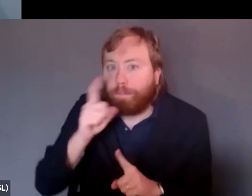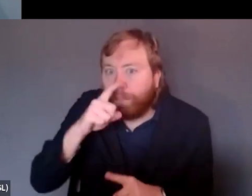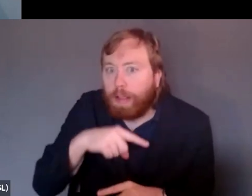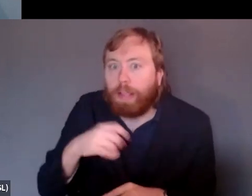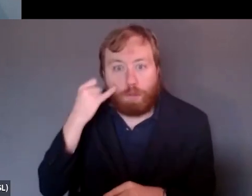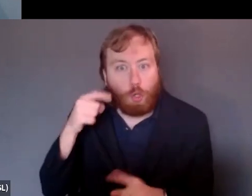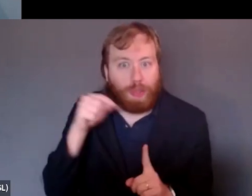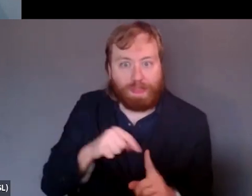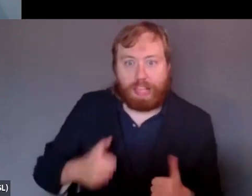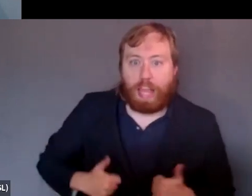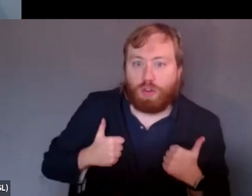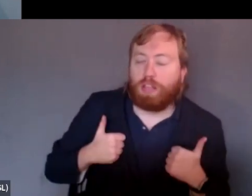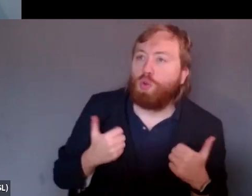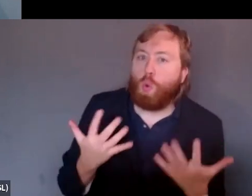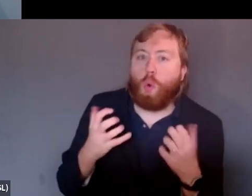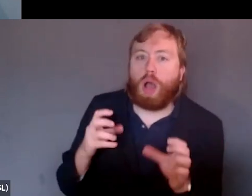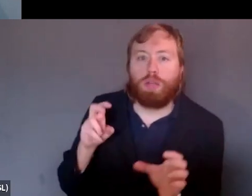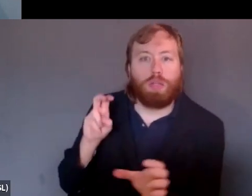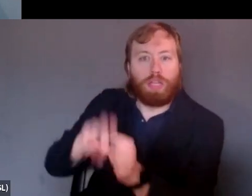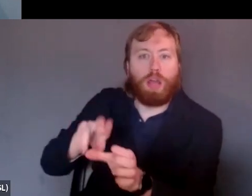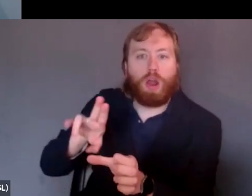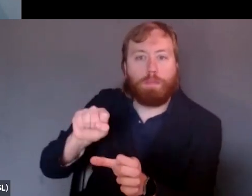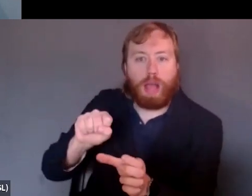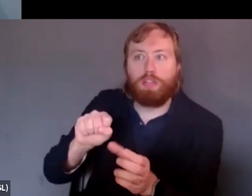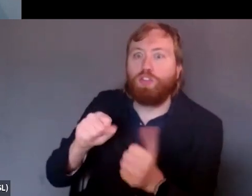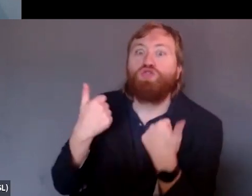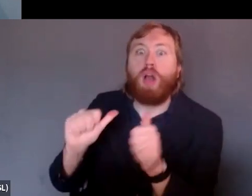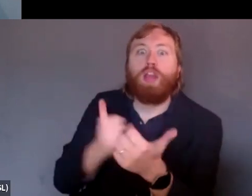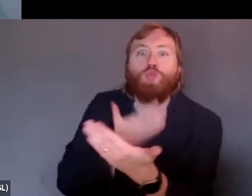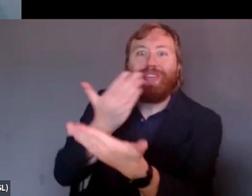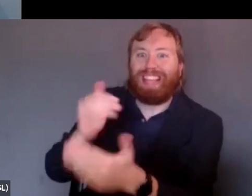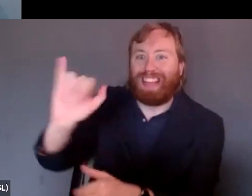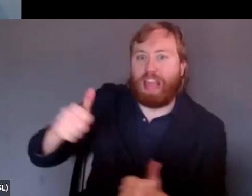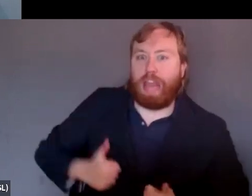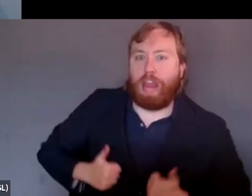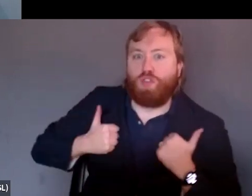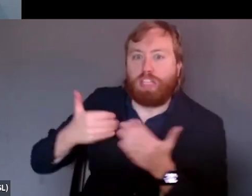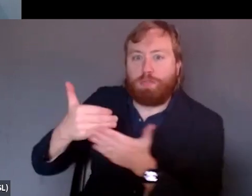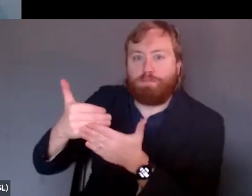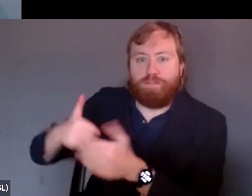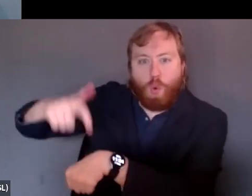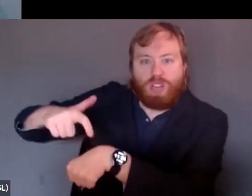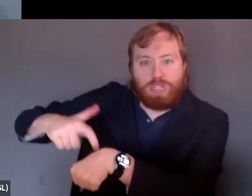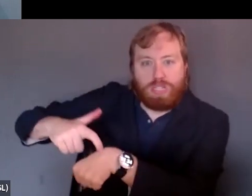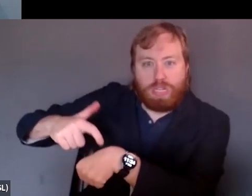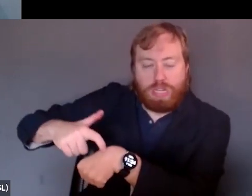you're trying to get this address by this time and then have them try to accomplish their goal. Can you figure out when you'd need to leave?